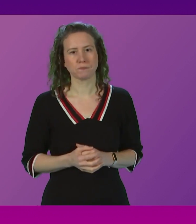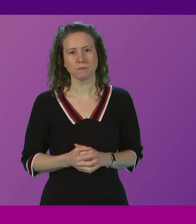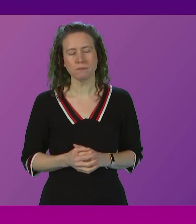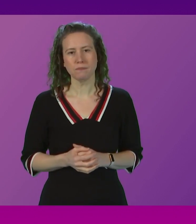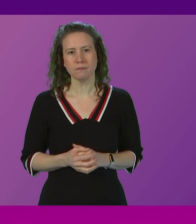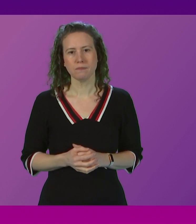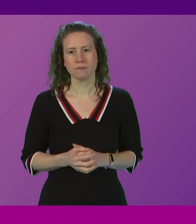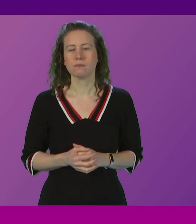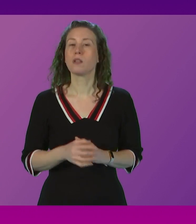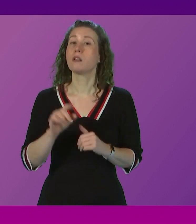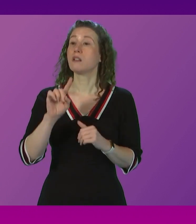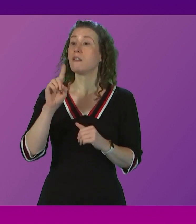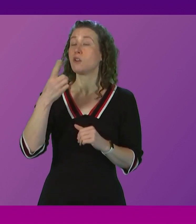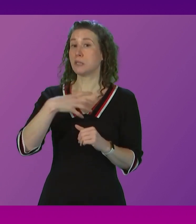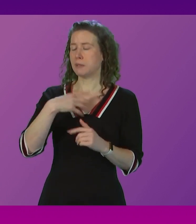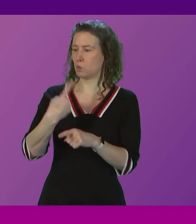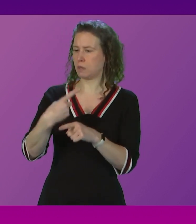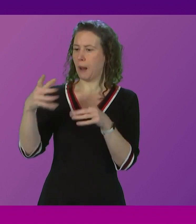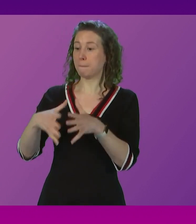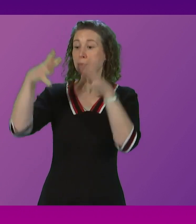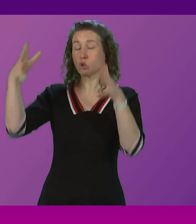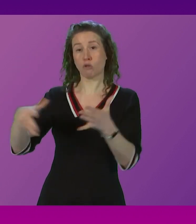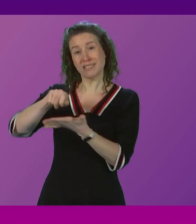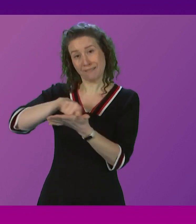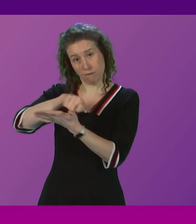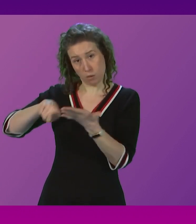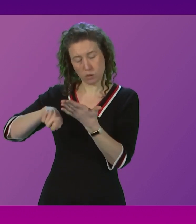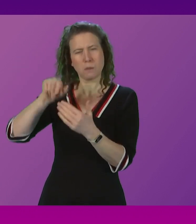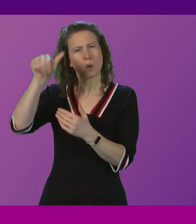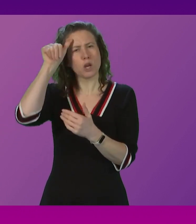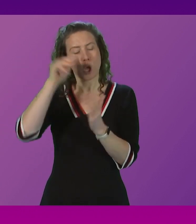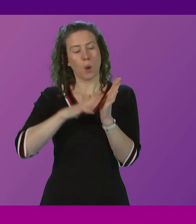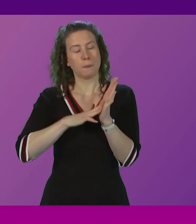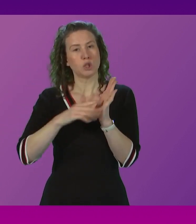The First Minister speaks about majority votes, but we know that on Michelle Thomson’s amendment,